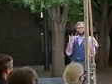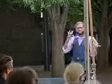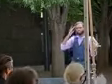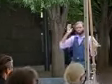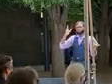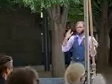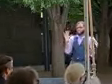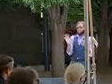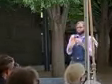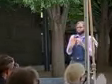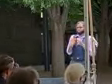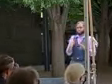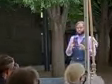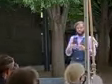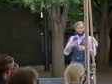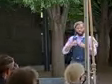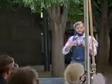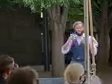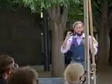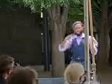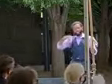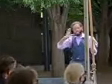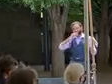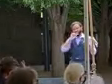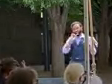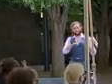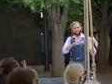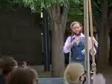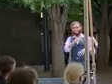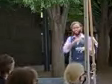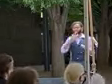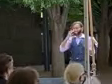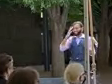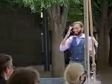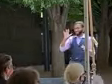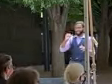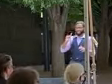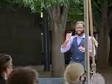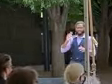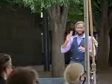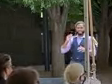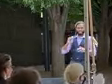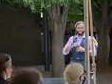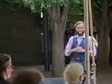Well, God bless the smart alecks .